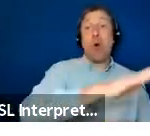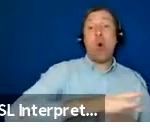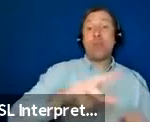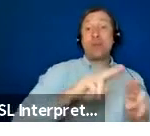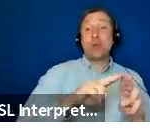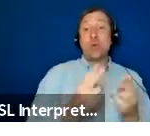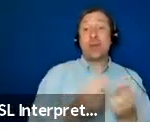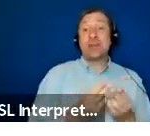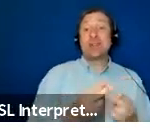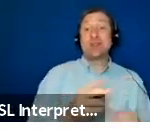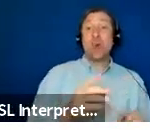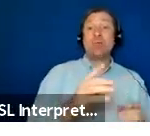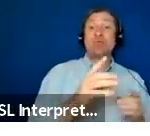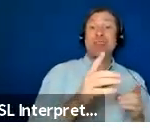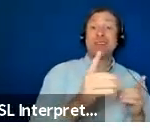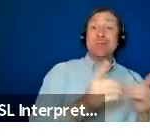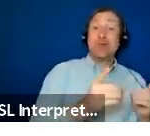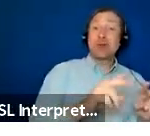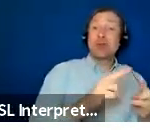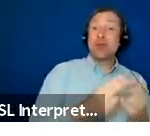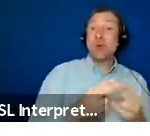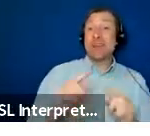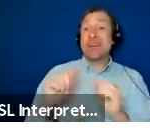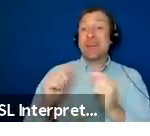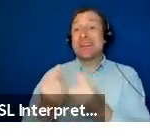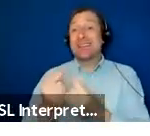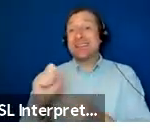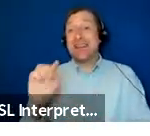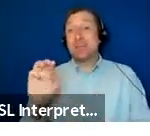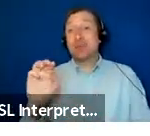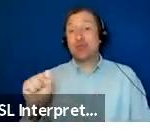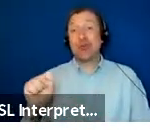So DGA, IA, Teamsters, us, everyone with the exception of background performers,